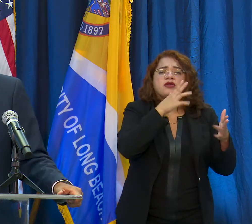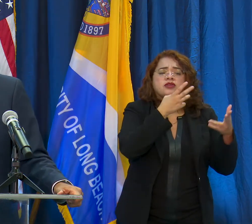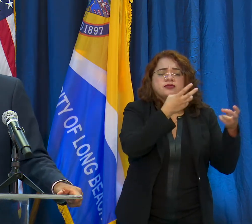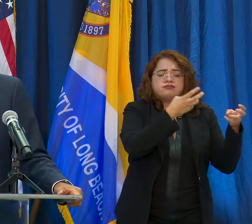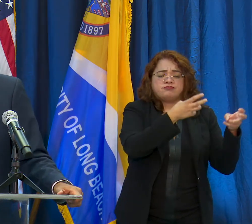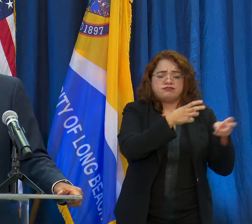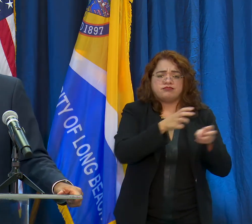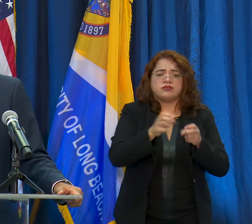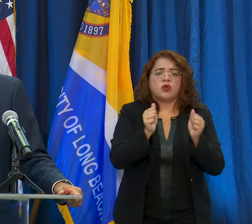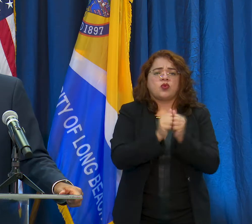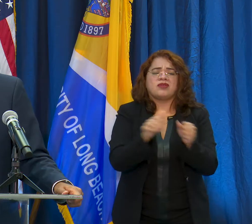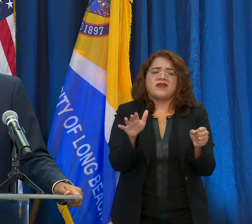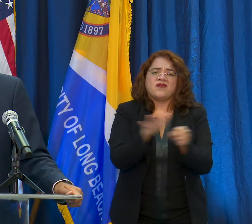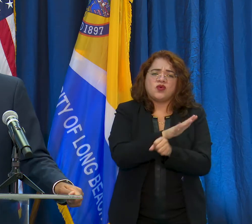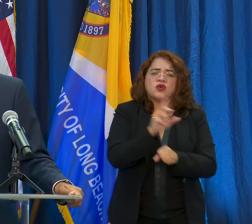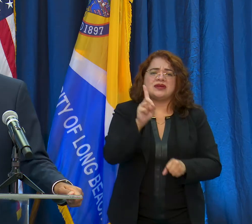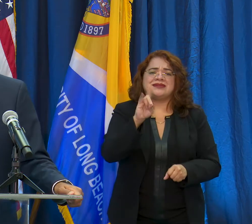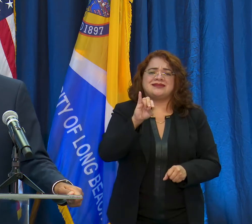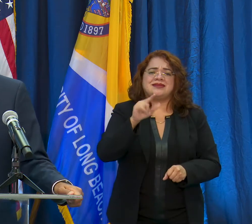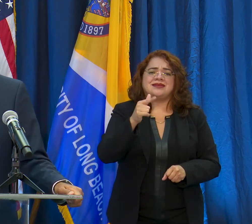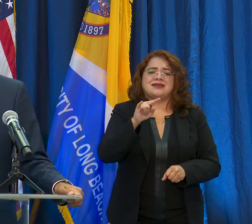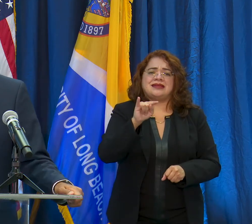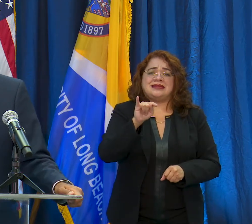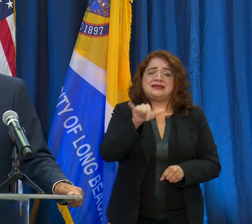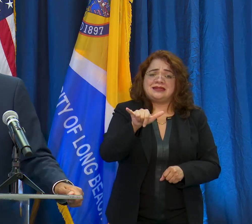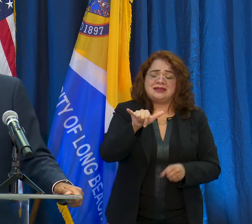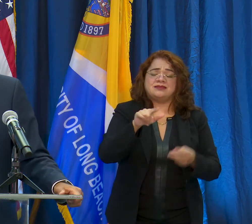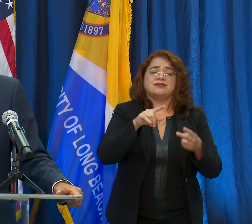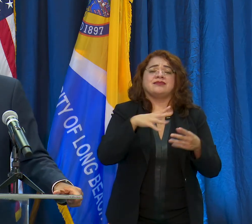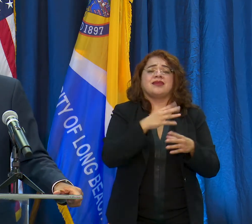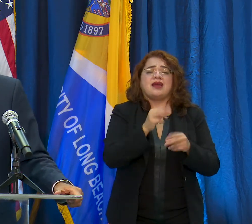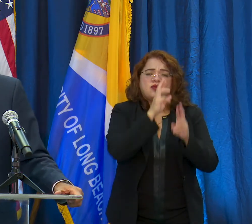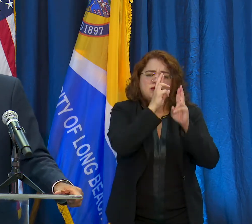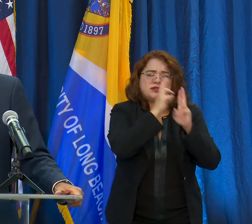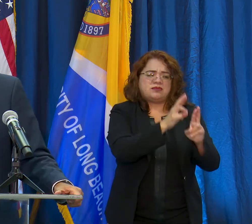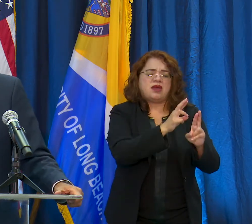that she deserves. With that, today Dr. Davis and Mr. Keisler will be answering